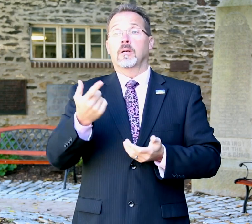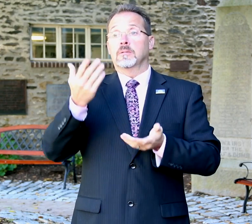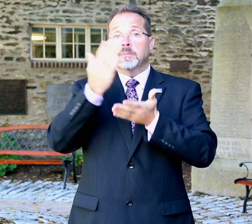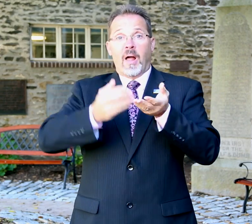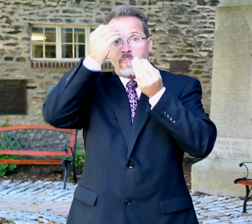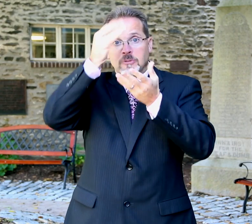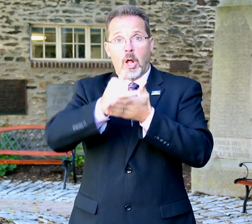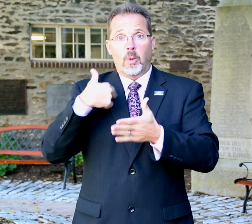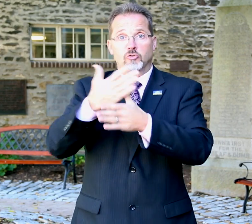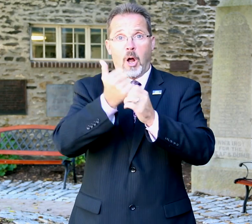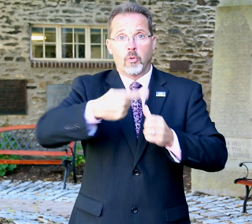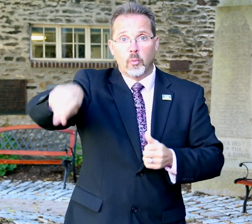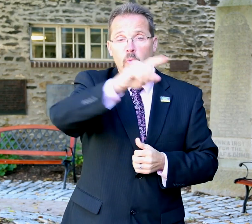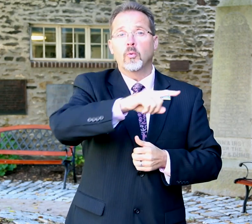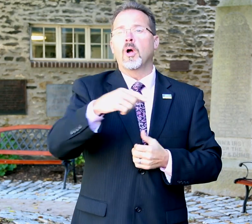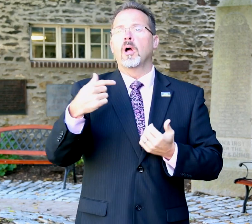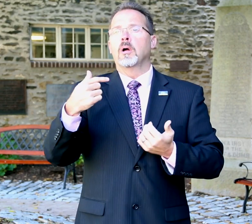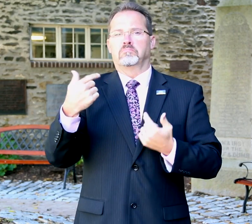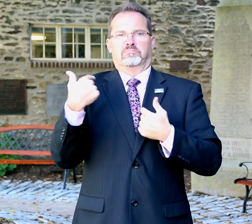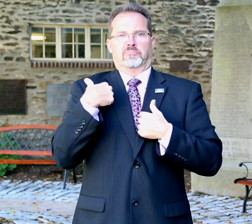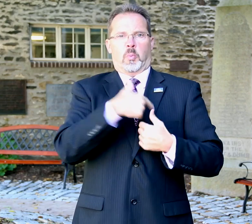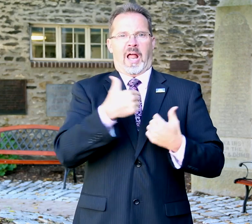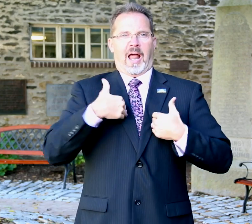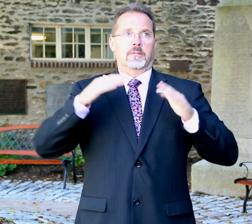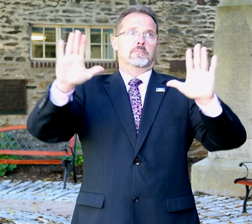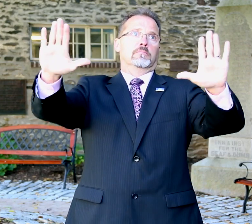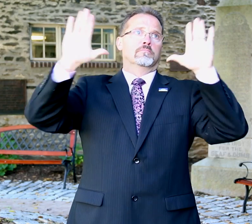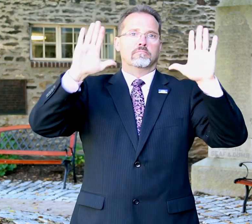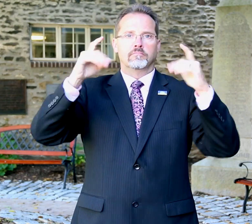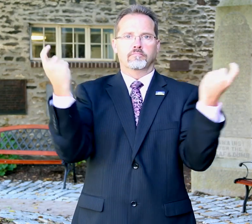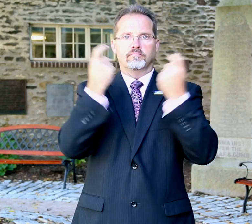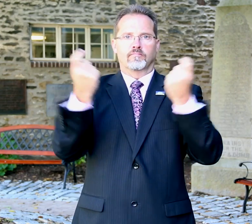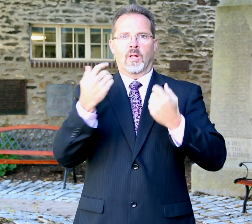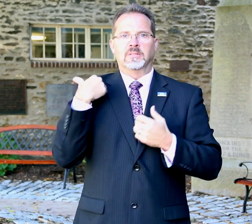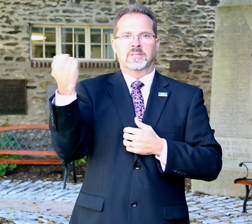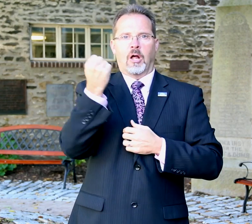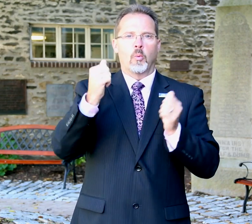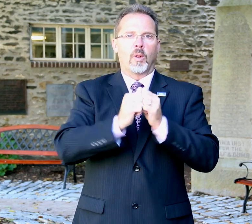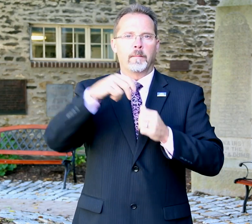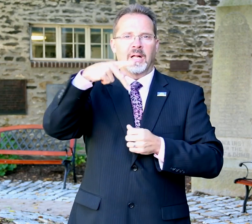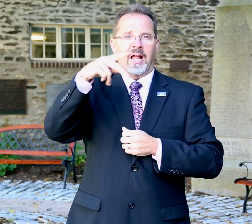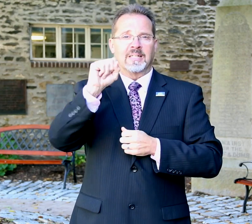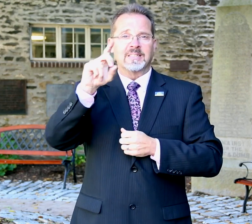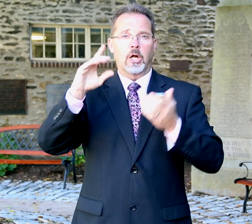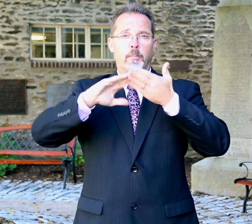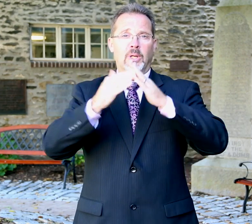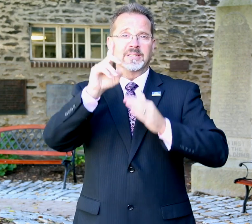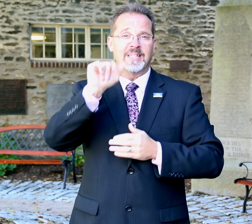For example, some information to share with you - we had a wonderful celebration last Saturday with PSD's Community Day.